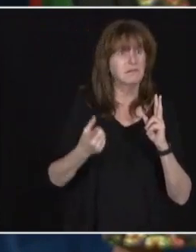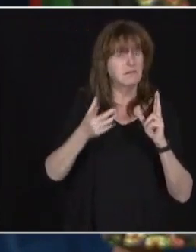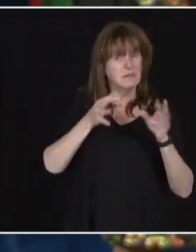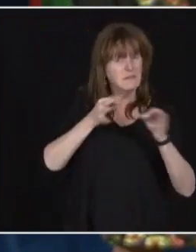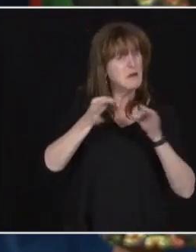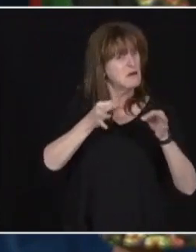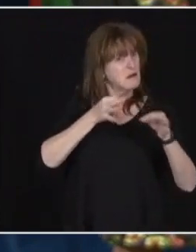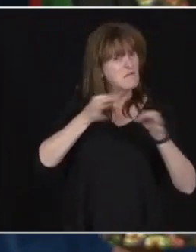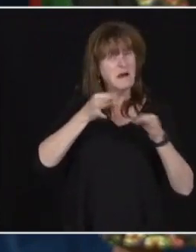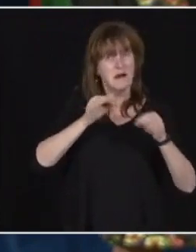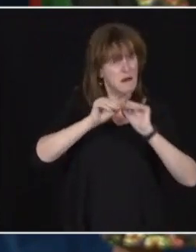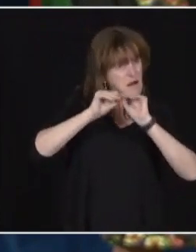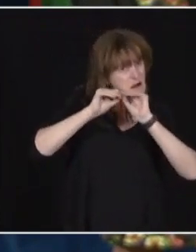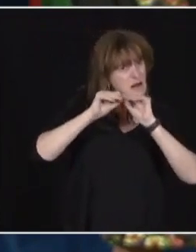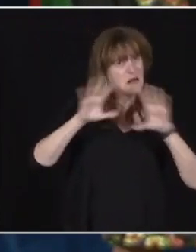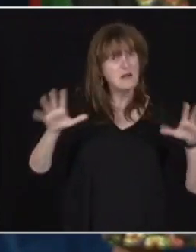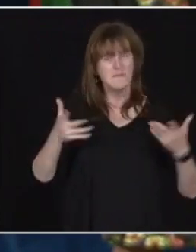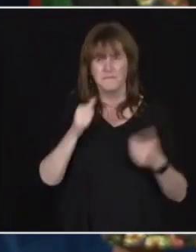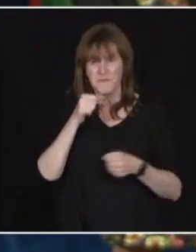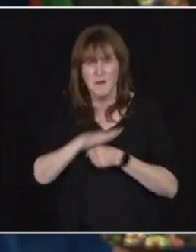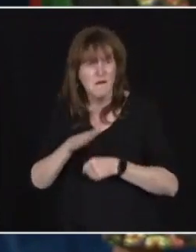have been made clear that